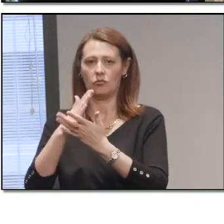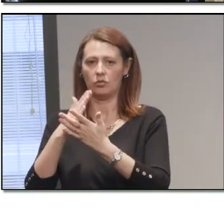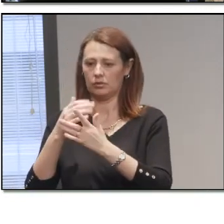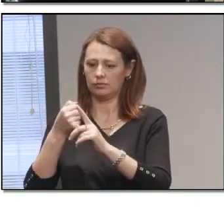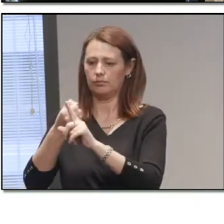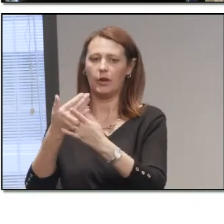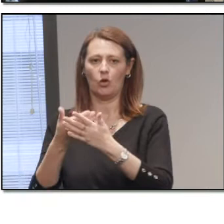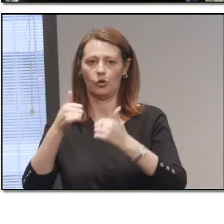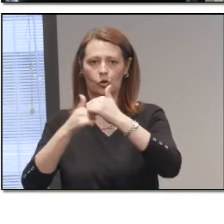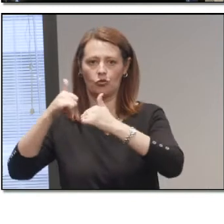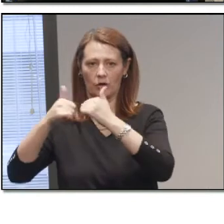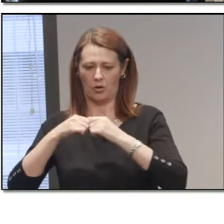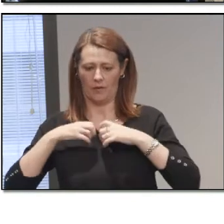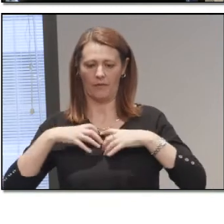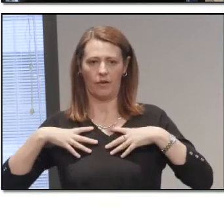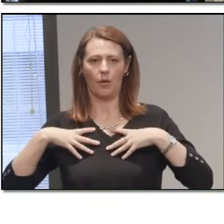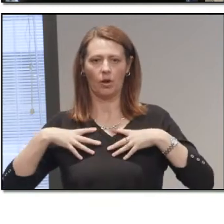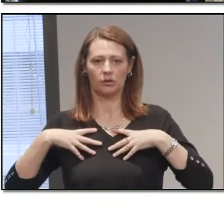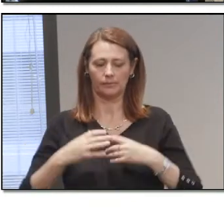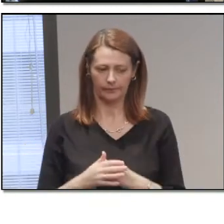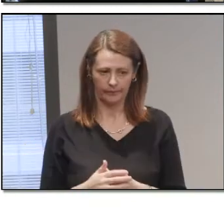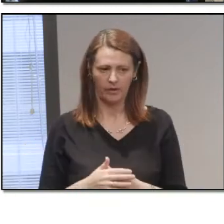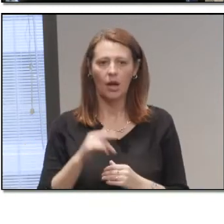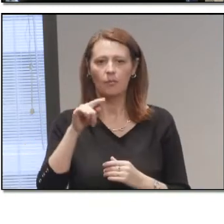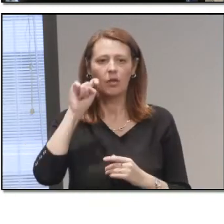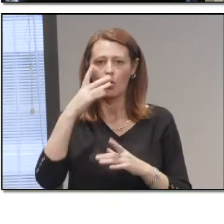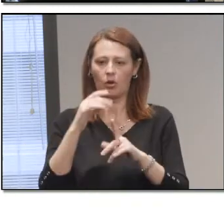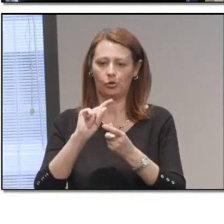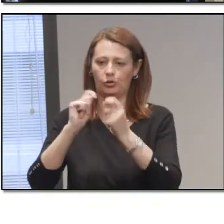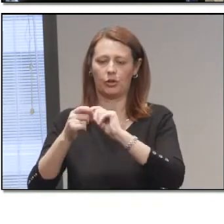of the airways, and postnatal exposures are not going to fundamentally alter the structure of the